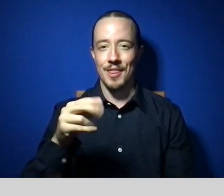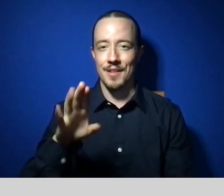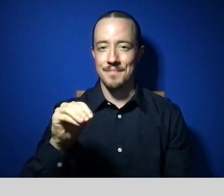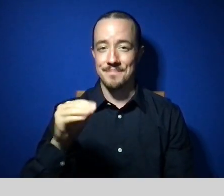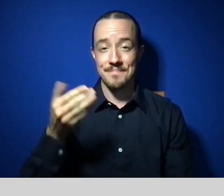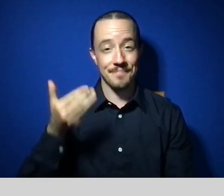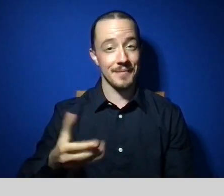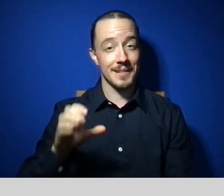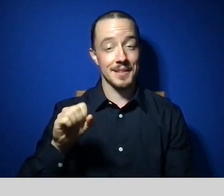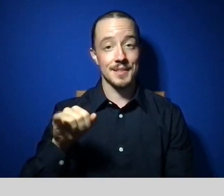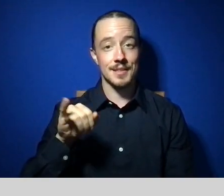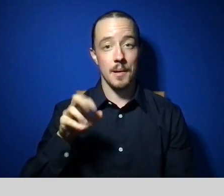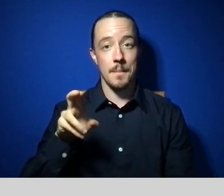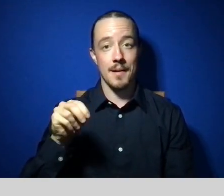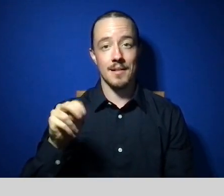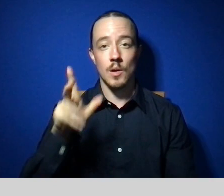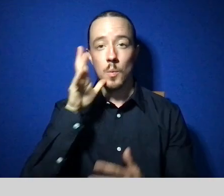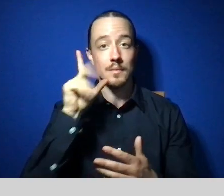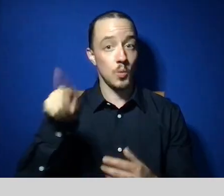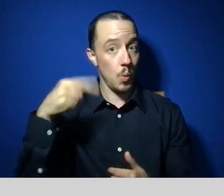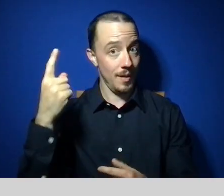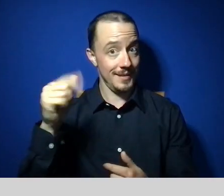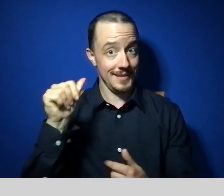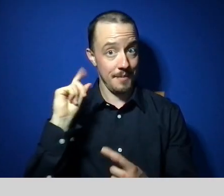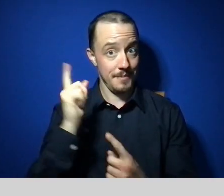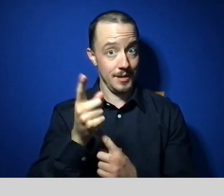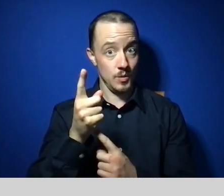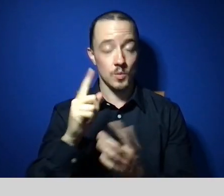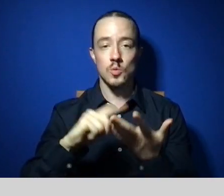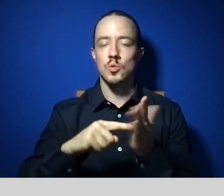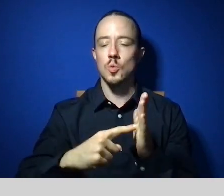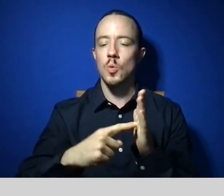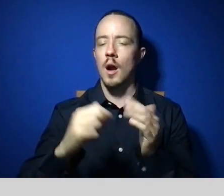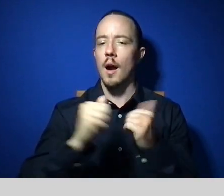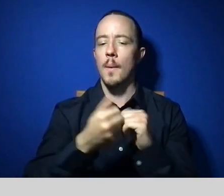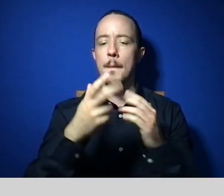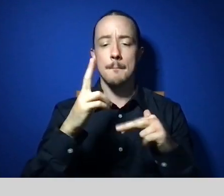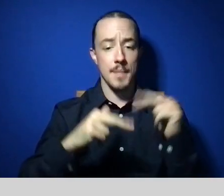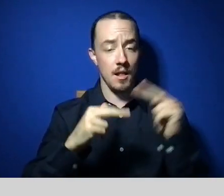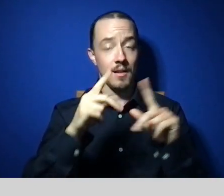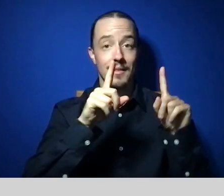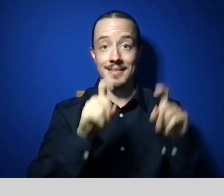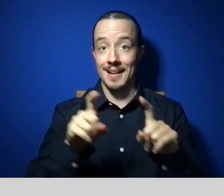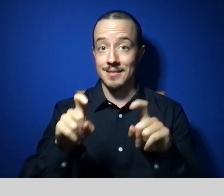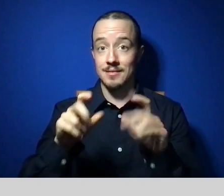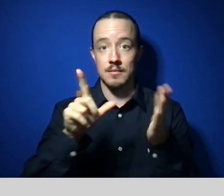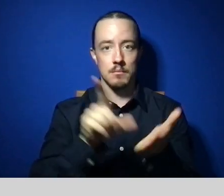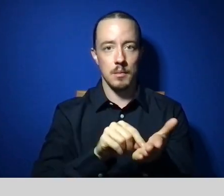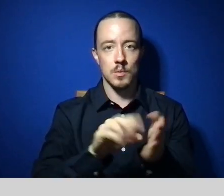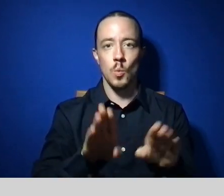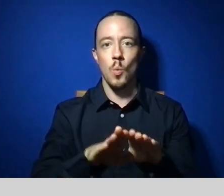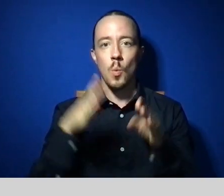in just 10 minutes, how to build, test and publish an open source Python library. I'm actually going to publish